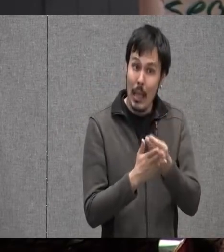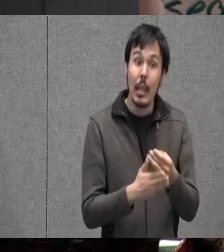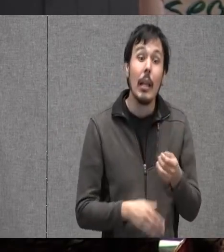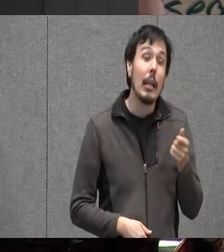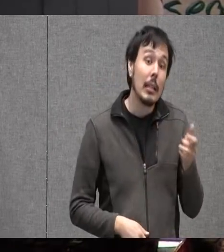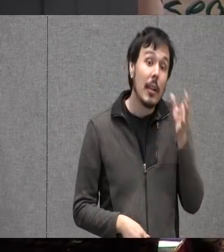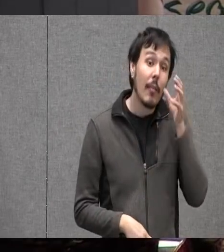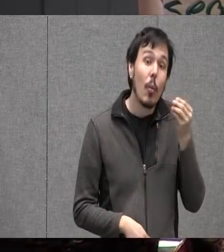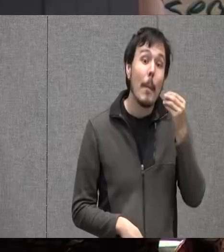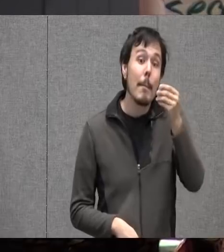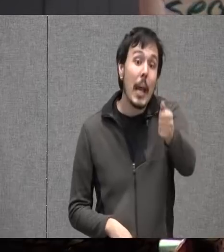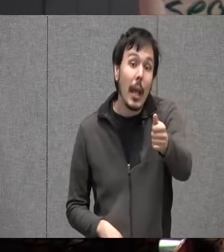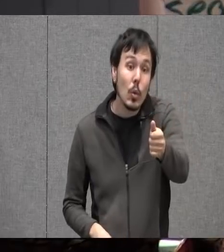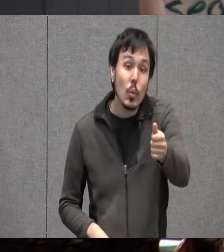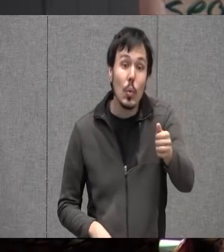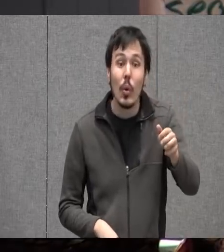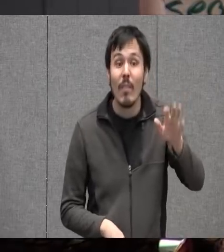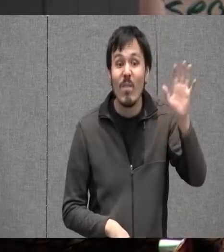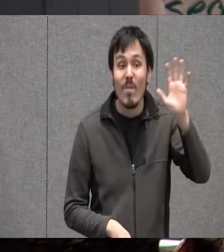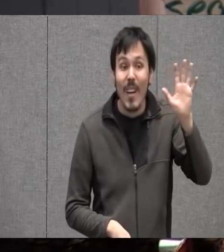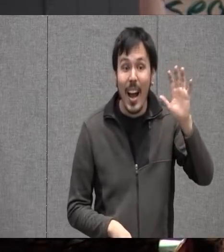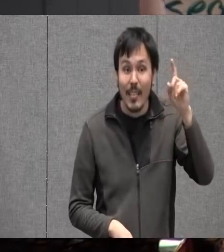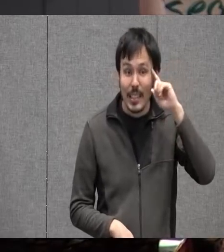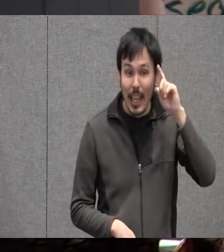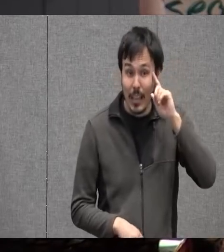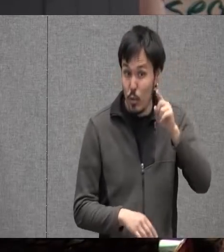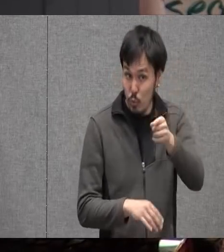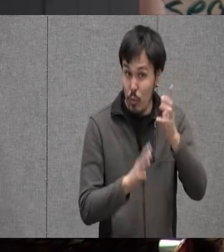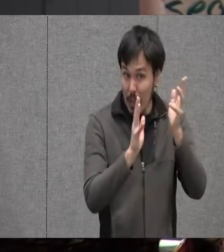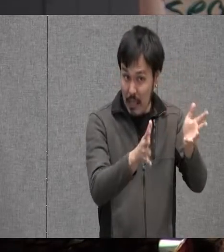"five cents to leave your dollar there for a year.